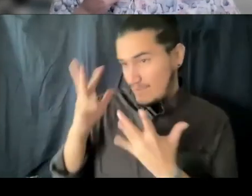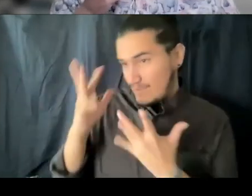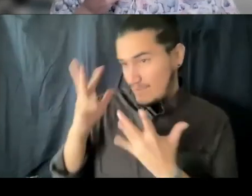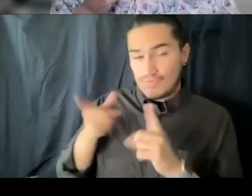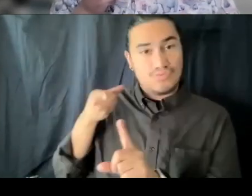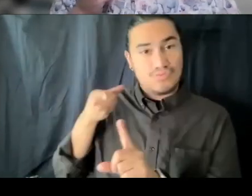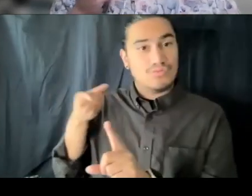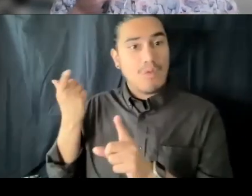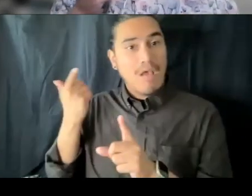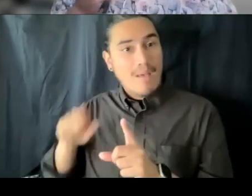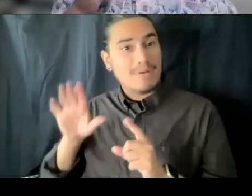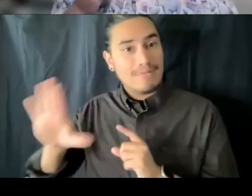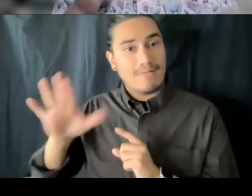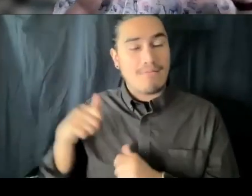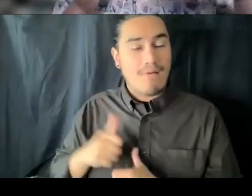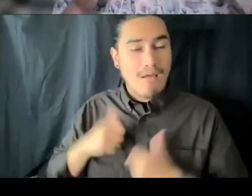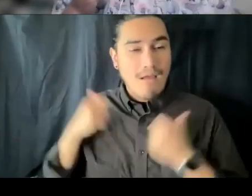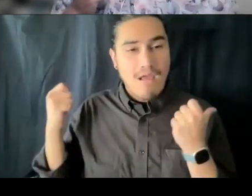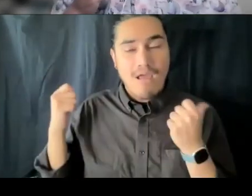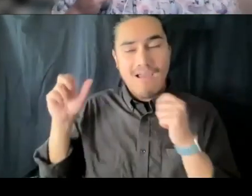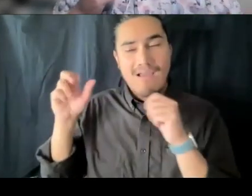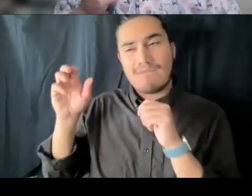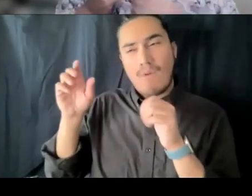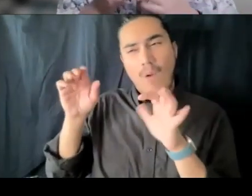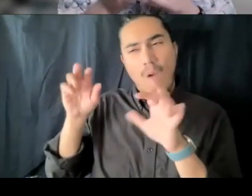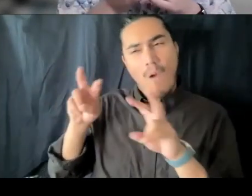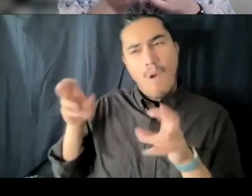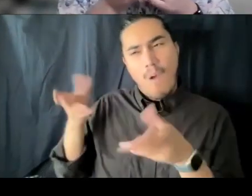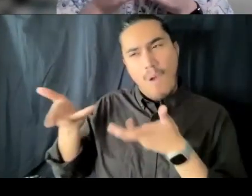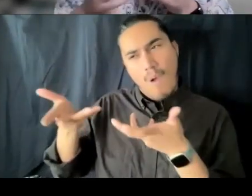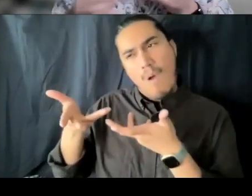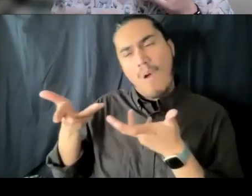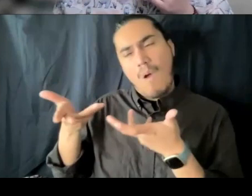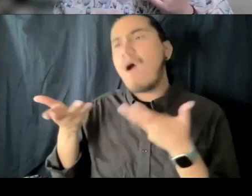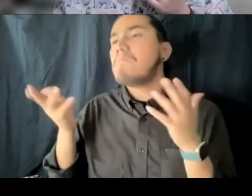to know and to figure out, you know, maybe what next steps could be for that person.